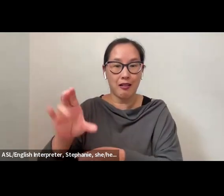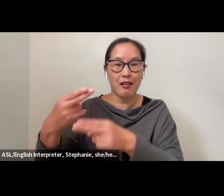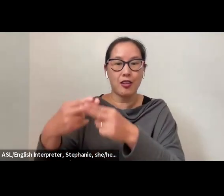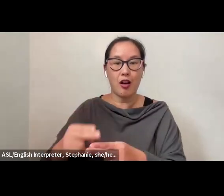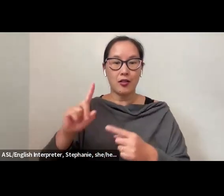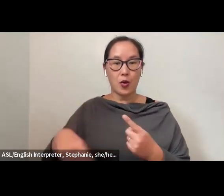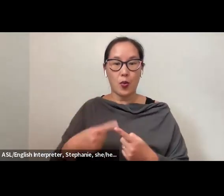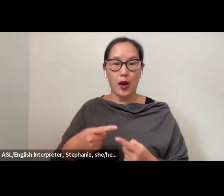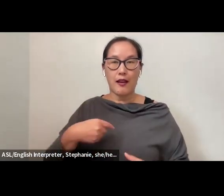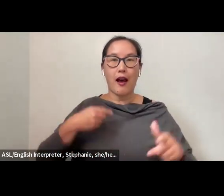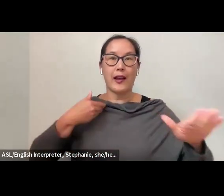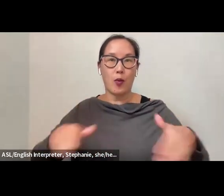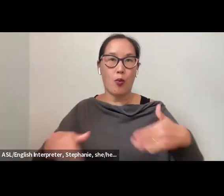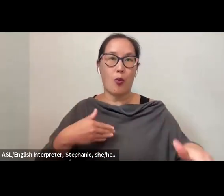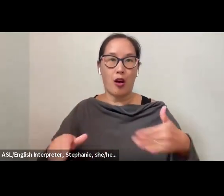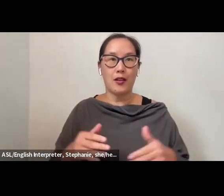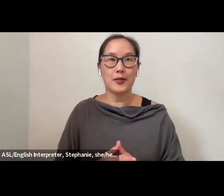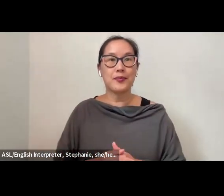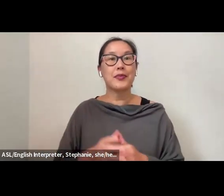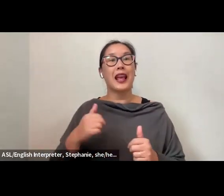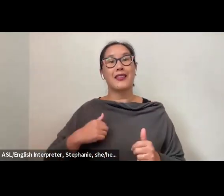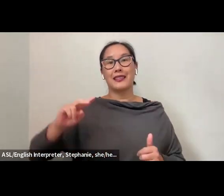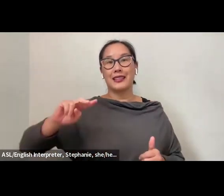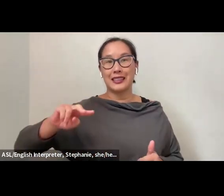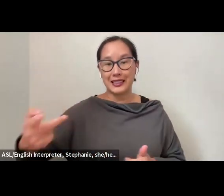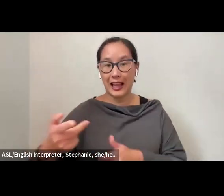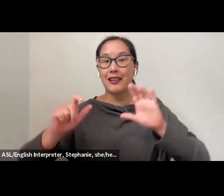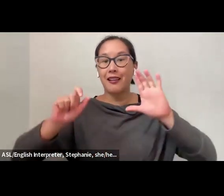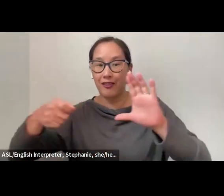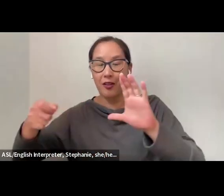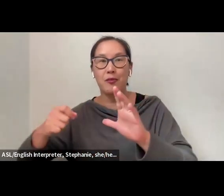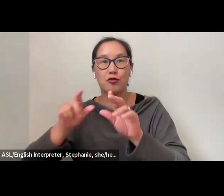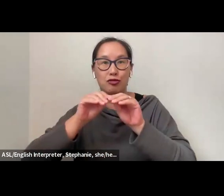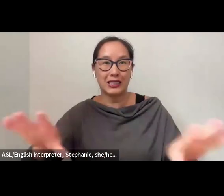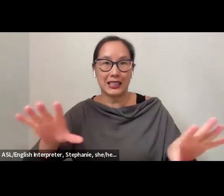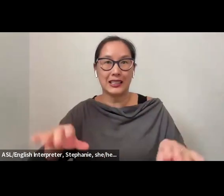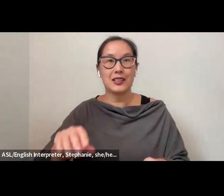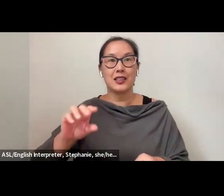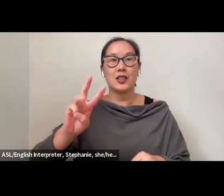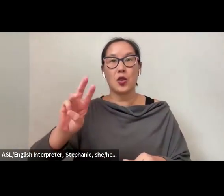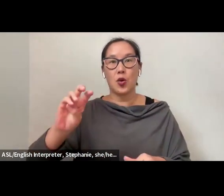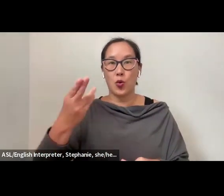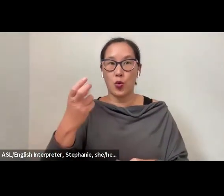when I walk was released, titled When We Walk, which follows his life as he fights